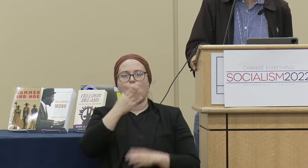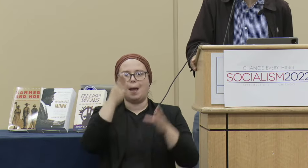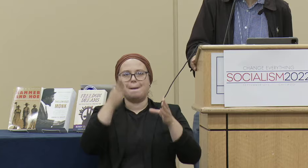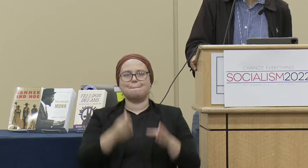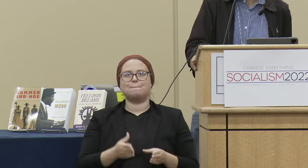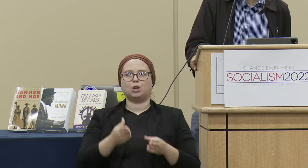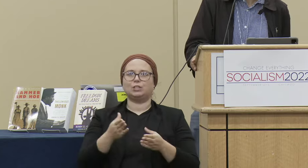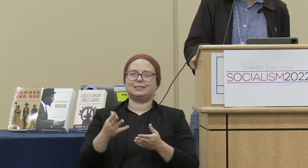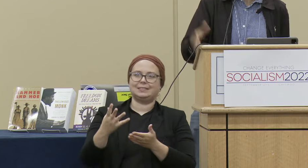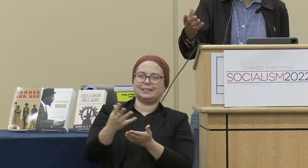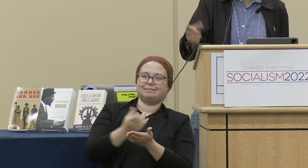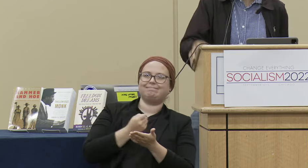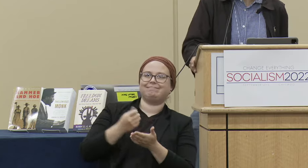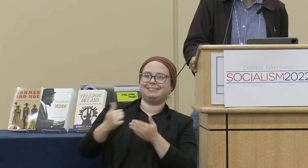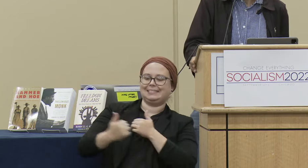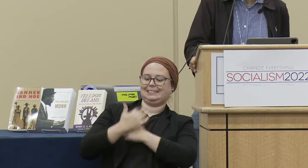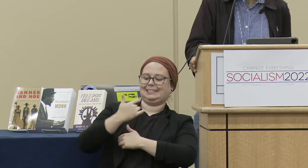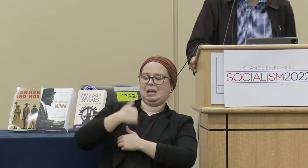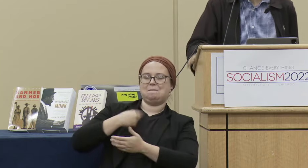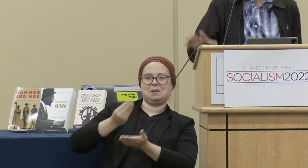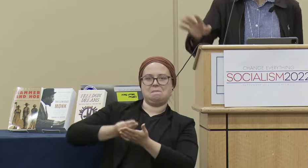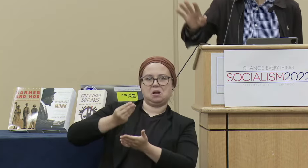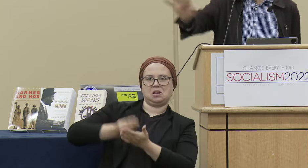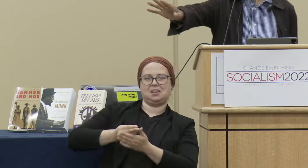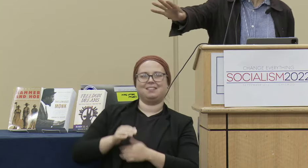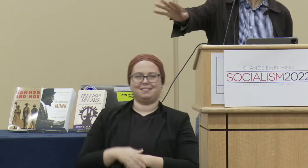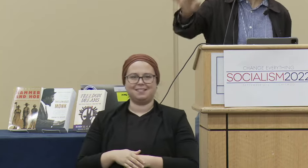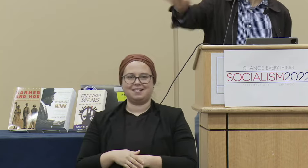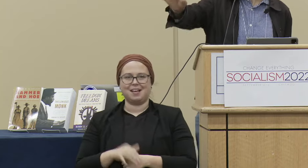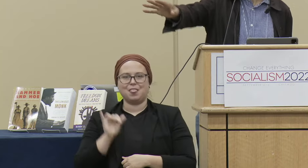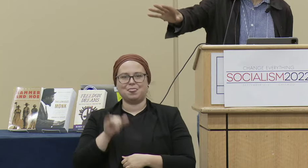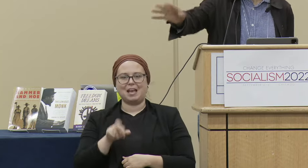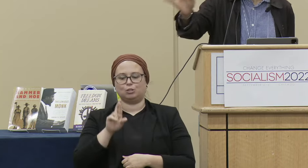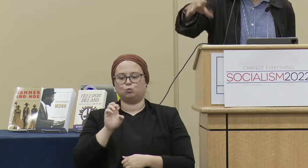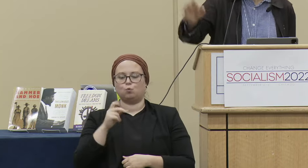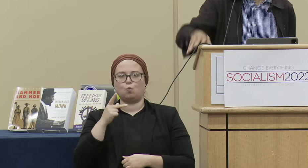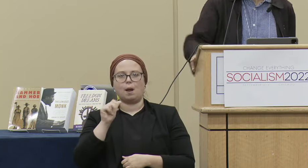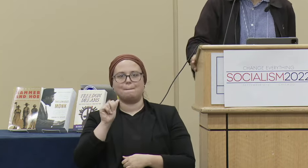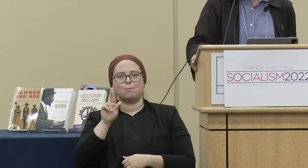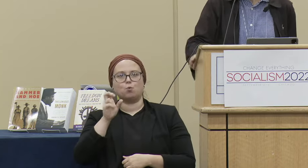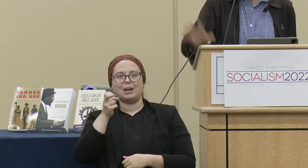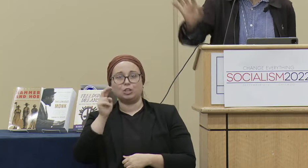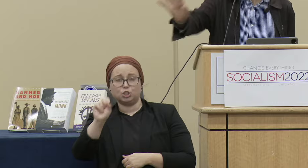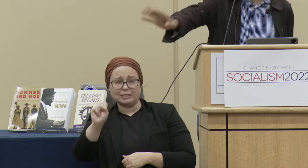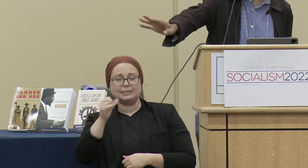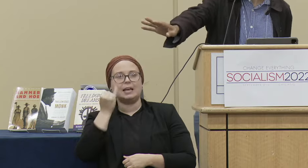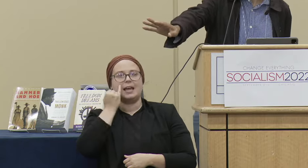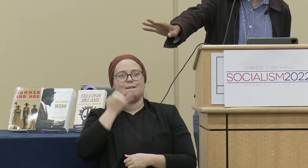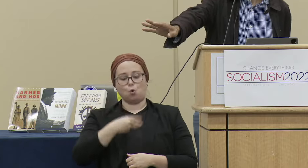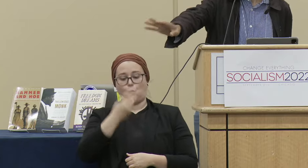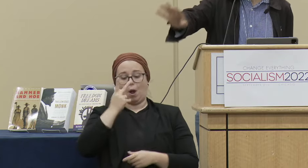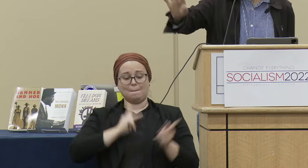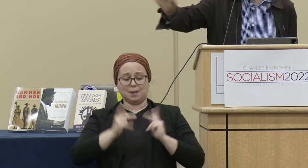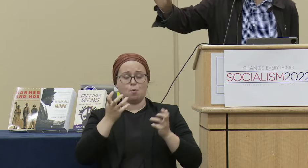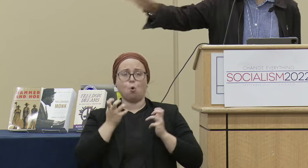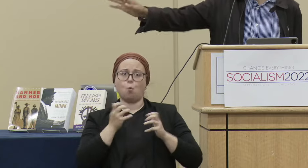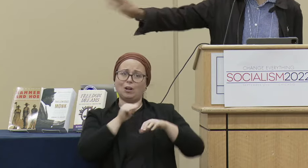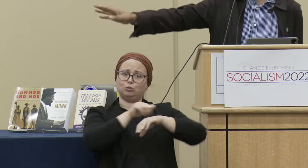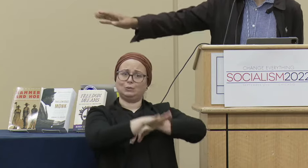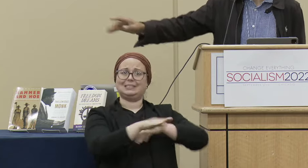I don't think it's actual, is the idea that you find a white person to Venmo you some money. That's reparations. I'm all for